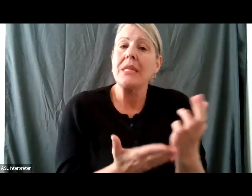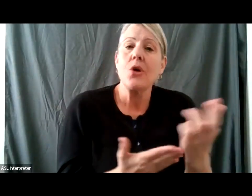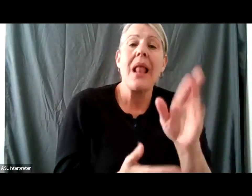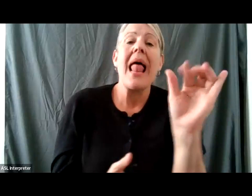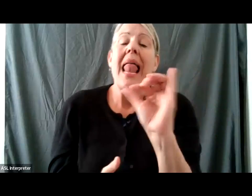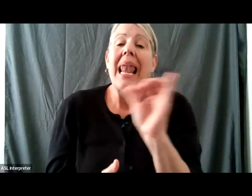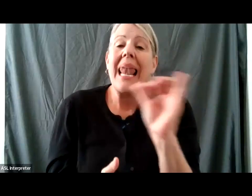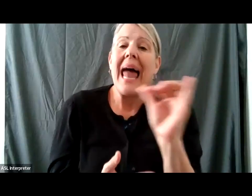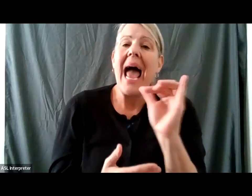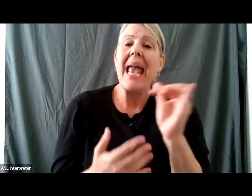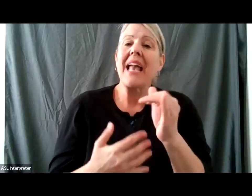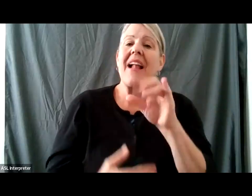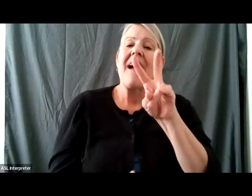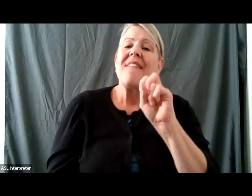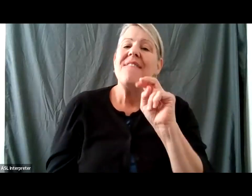in the COVID-19 public health emergency.